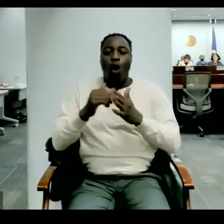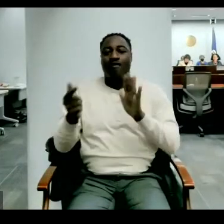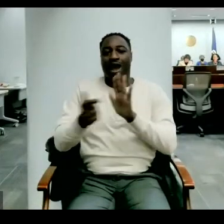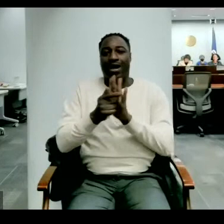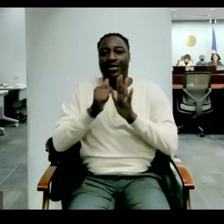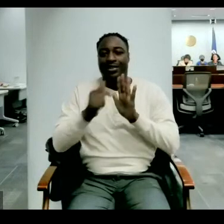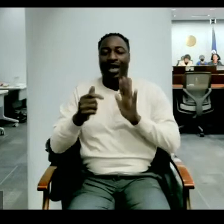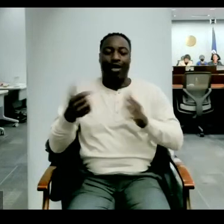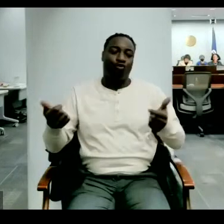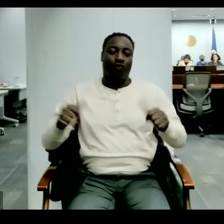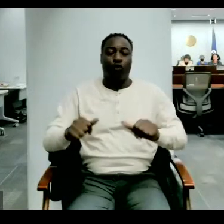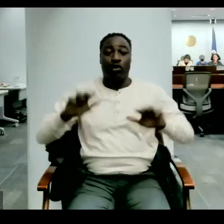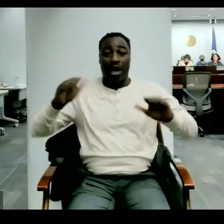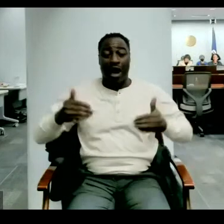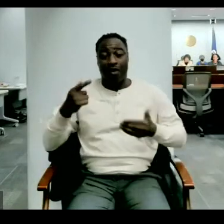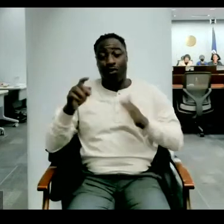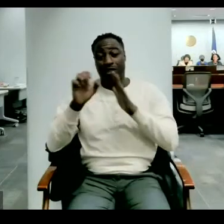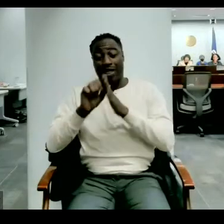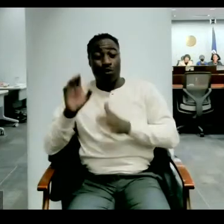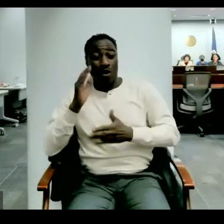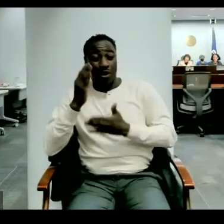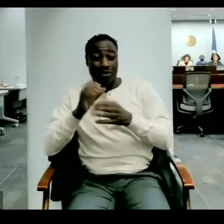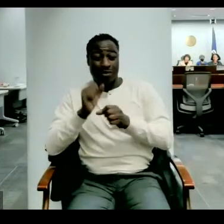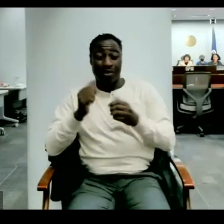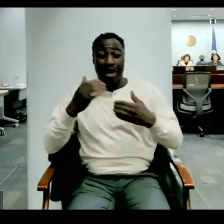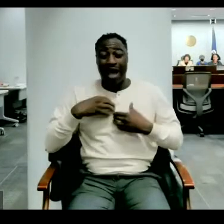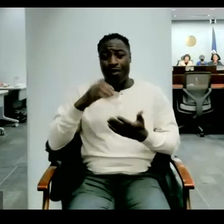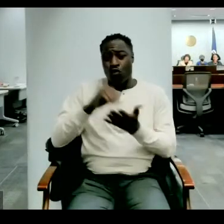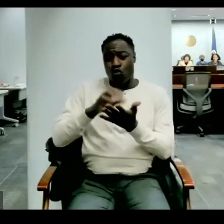For example, we have heard how some employers hold a record over an employee's